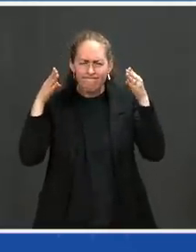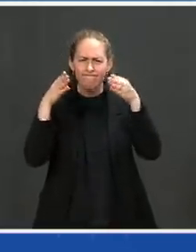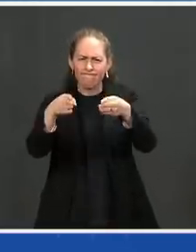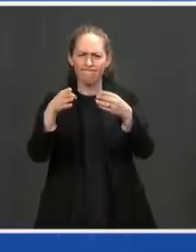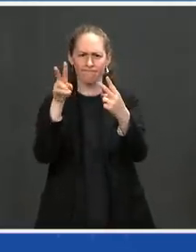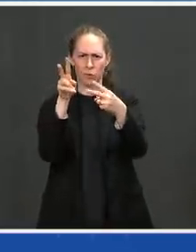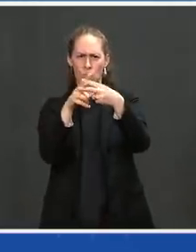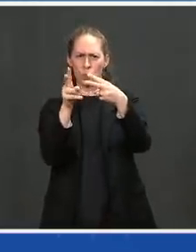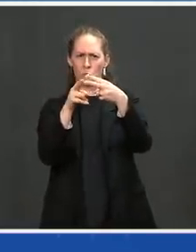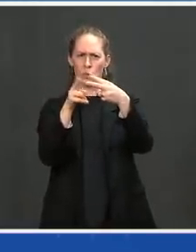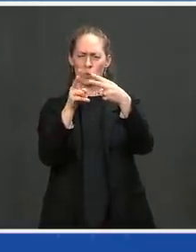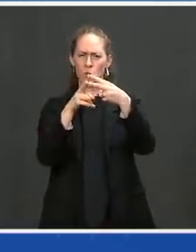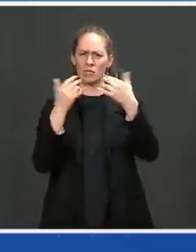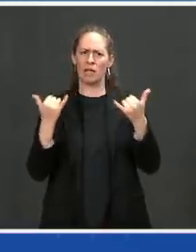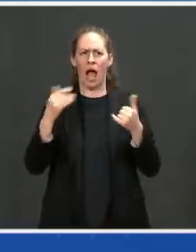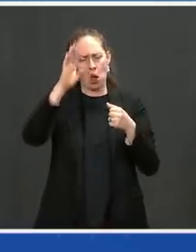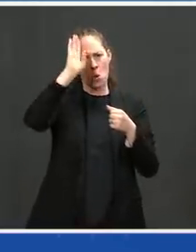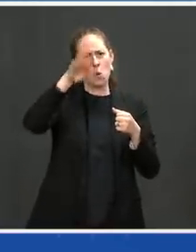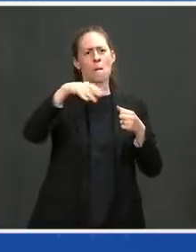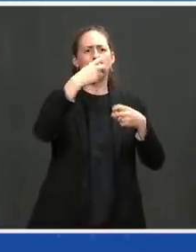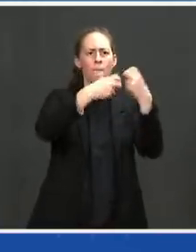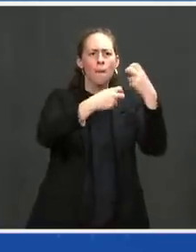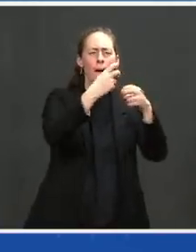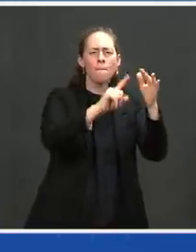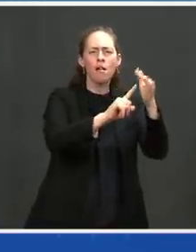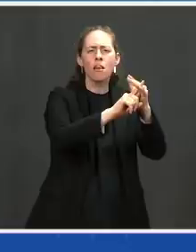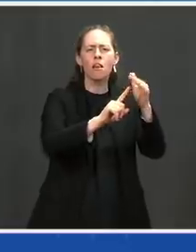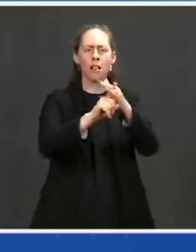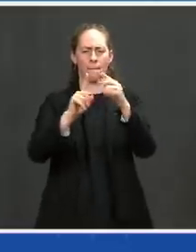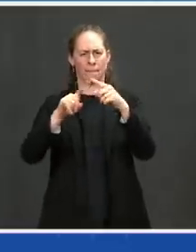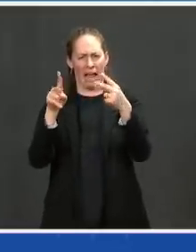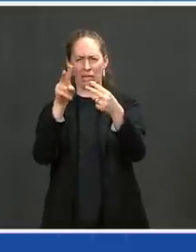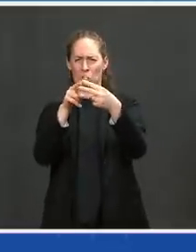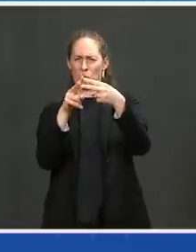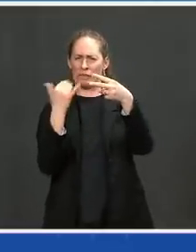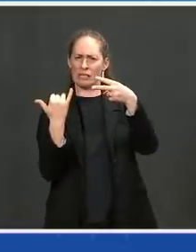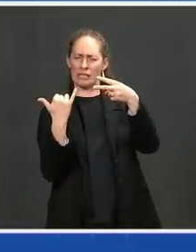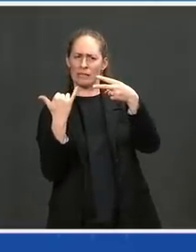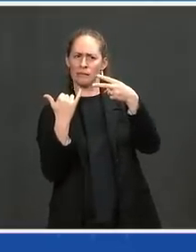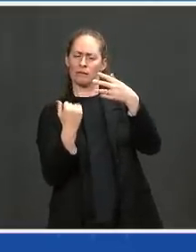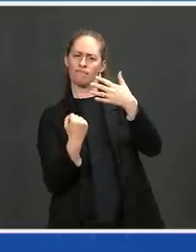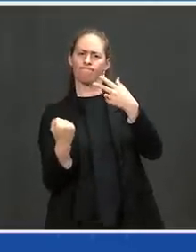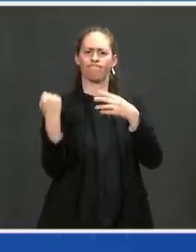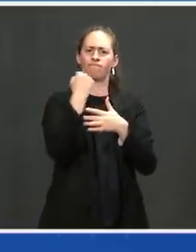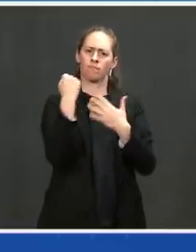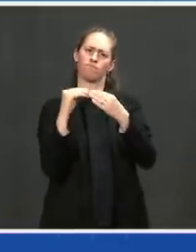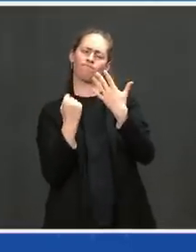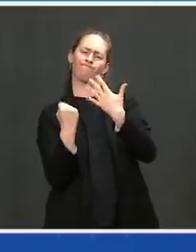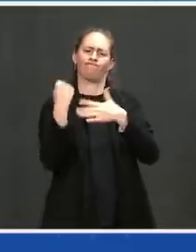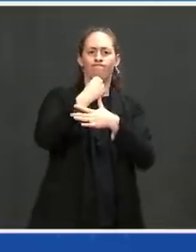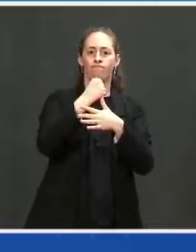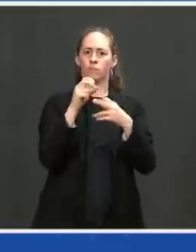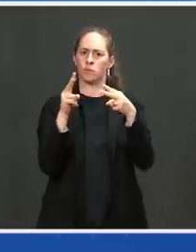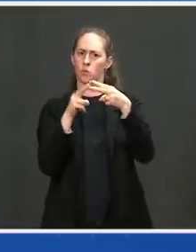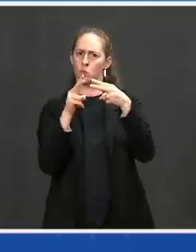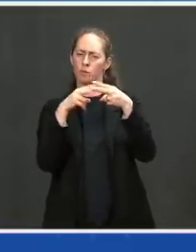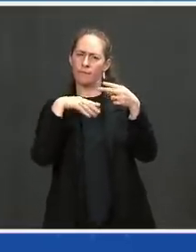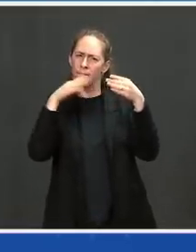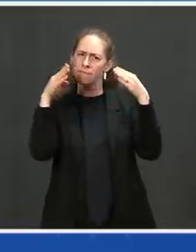put all my focus on dealing with those particular problems. And the other problems we're talking about,